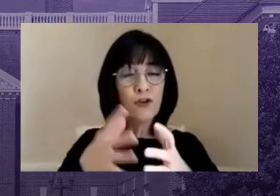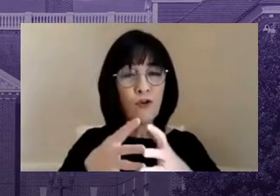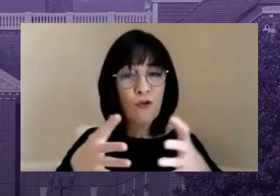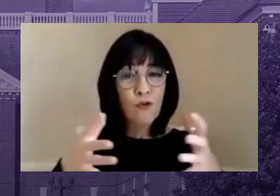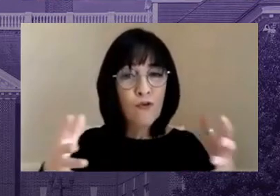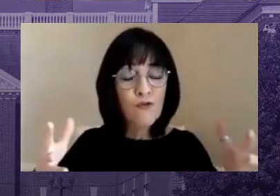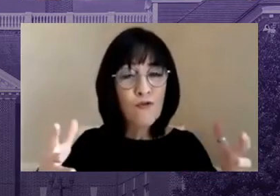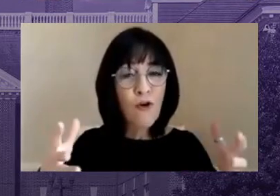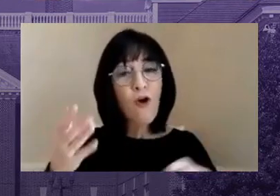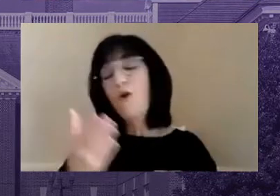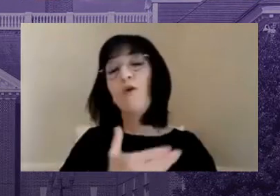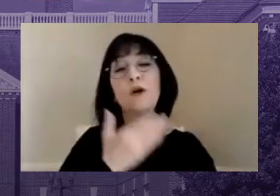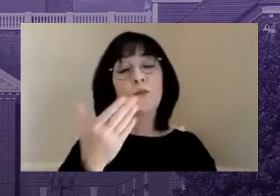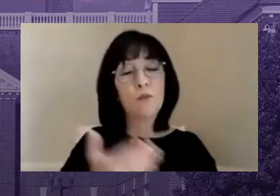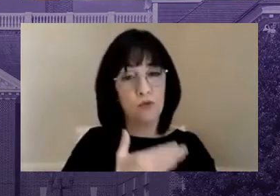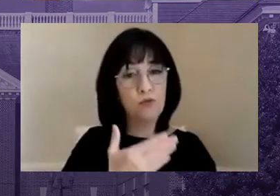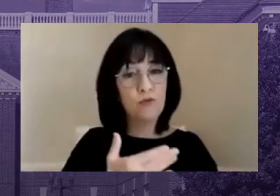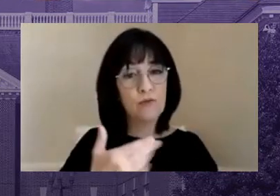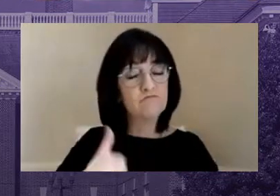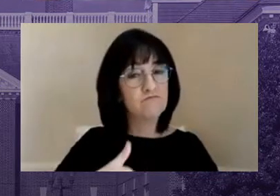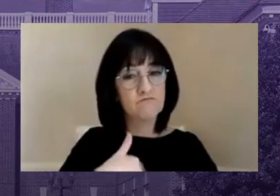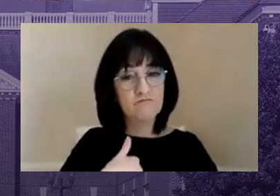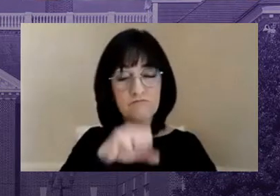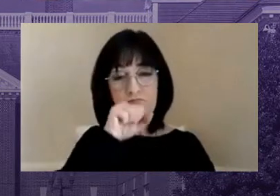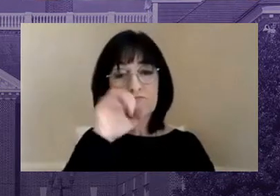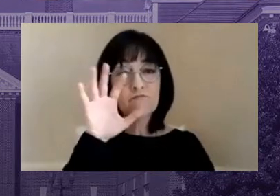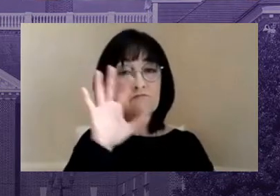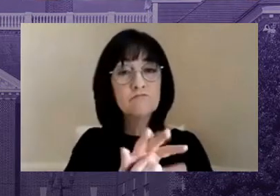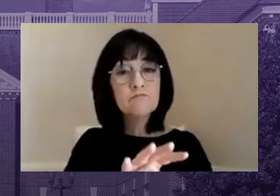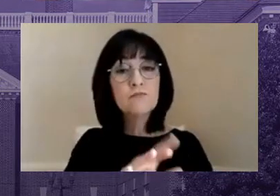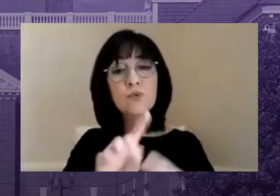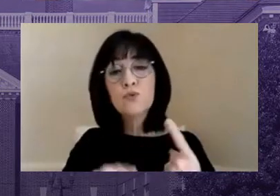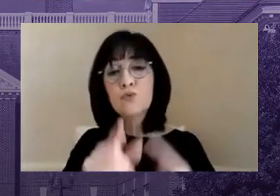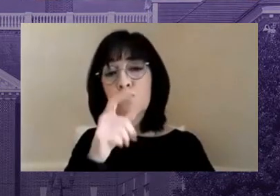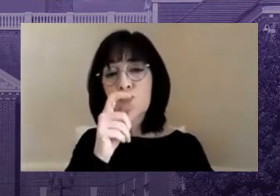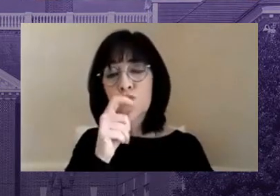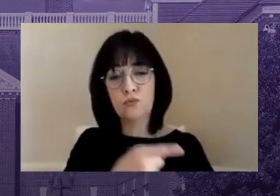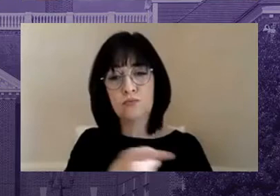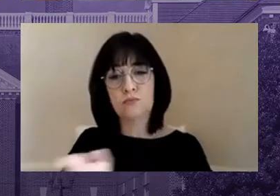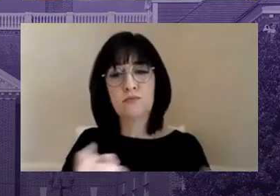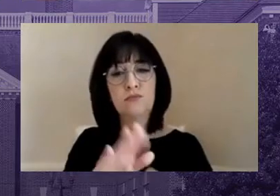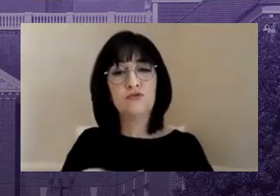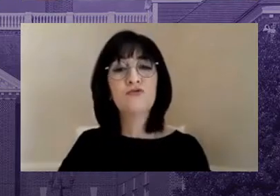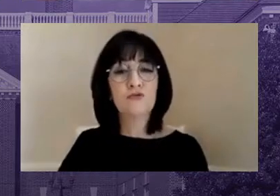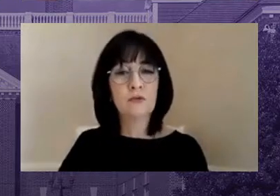very committed to our children. Because we realize the challenges that each and every one of them